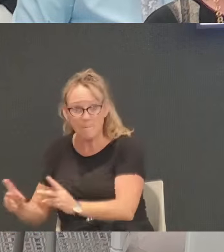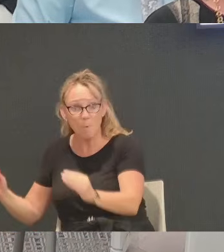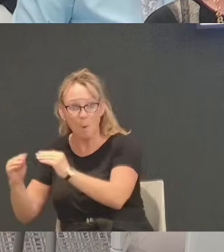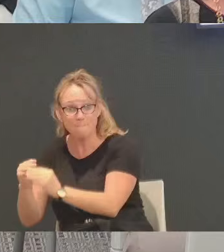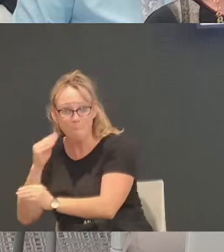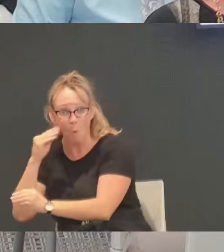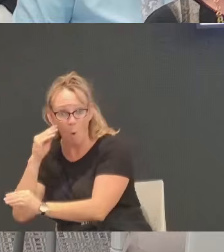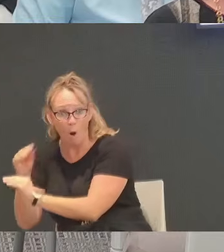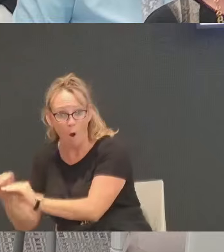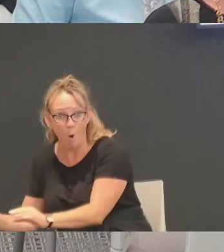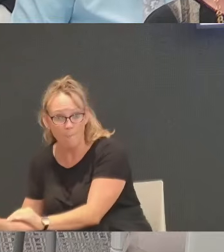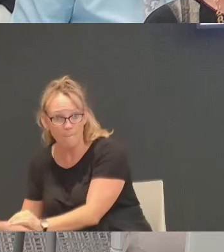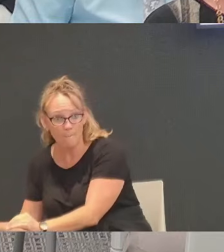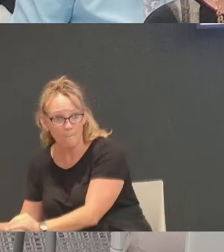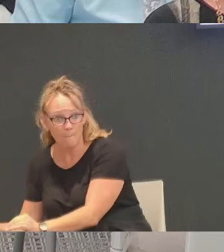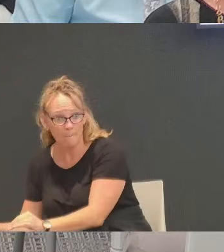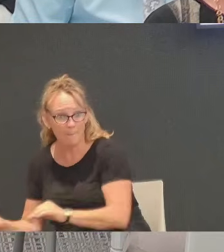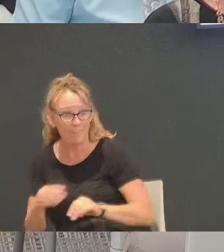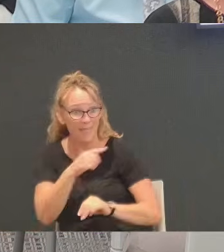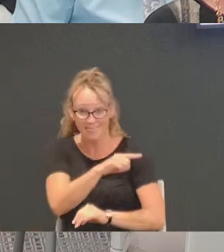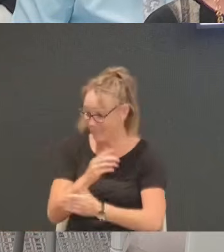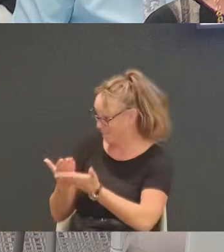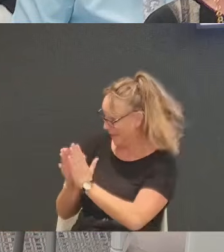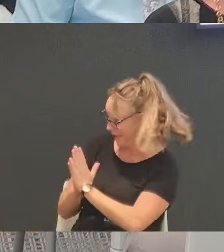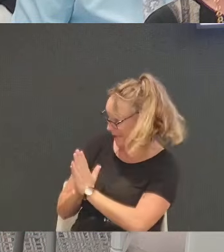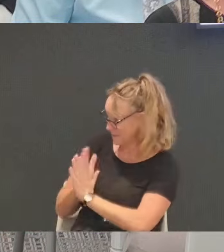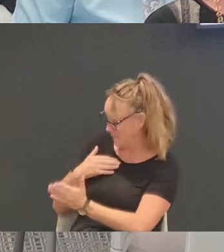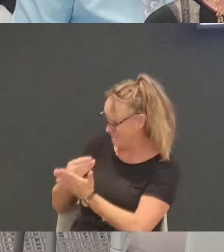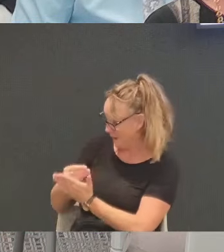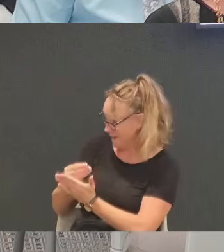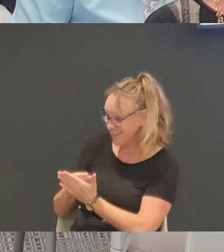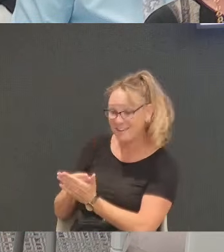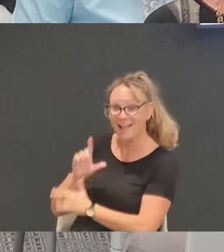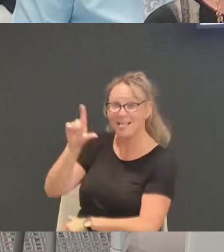they get the 64 after they get the 64 million increase. I just believe that this just needs